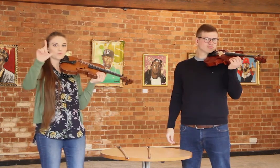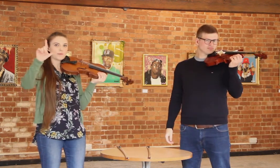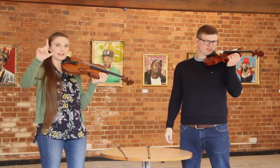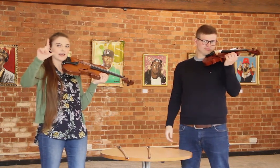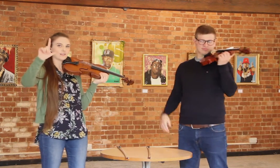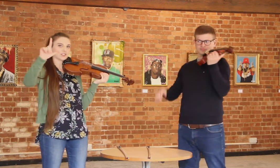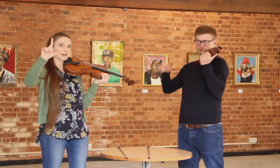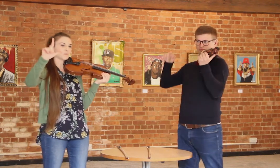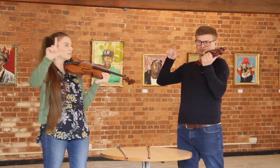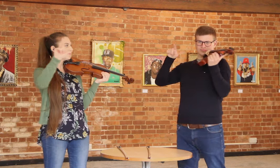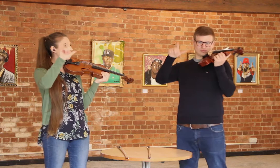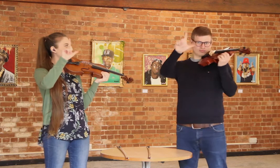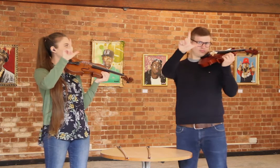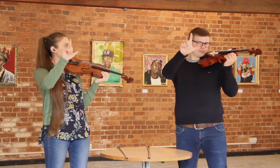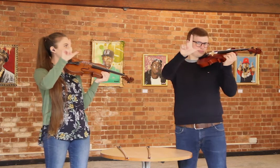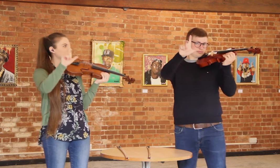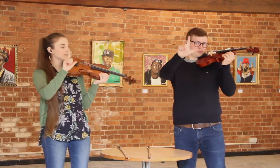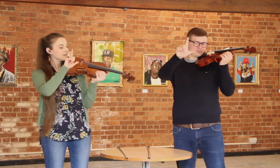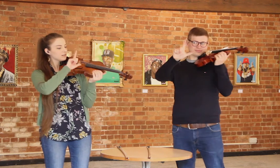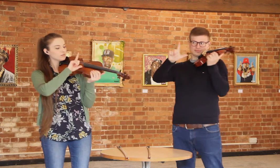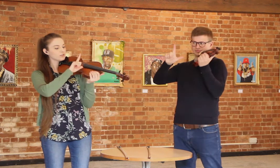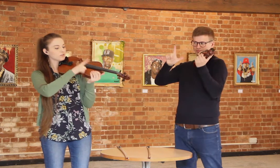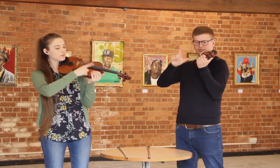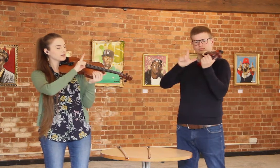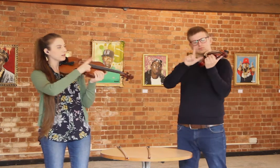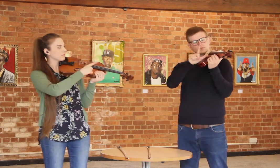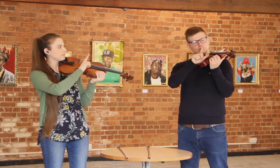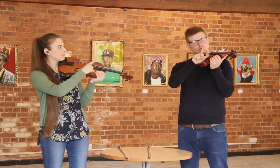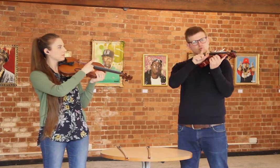Make an L shape... and screw that on